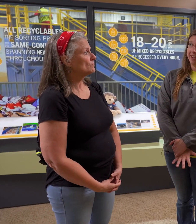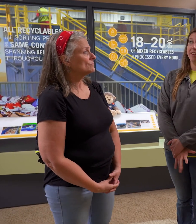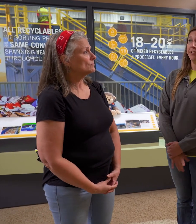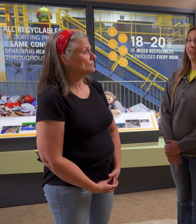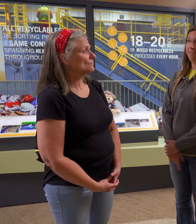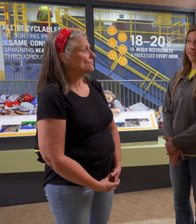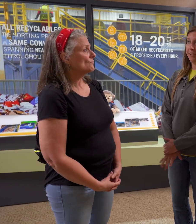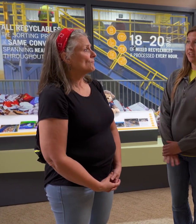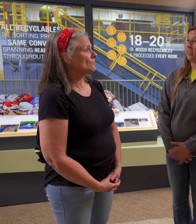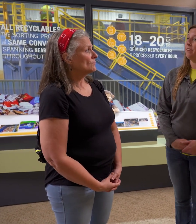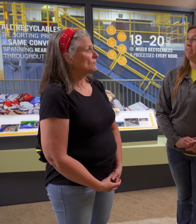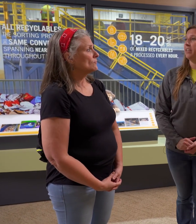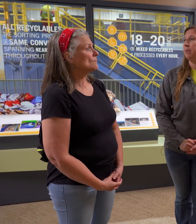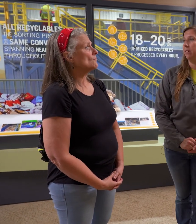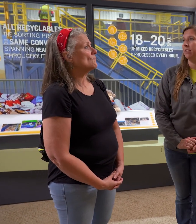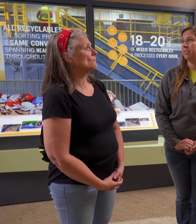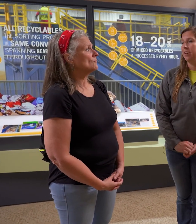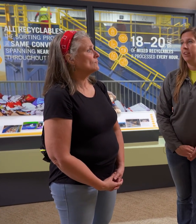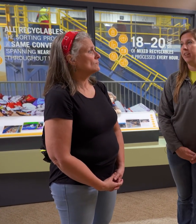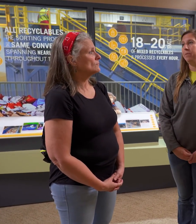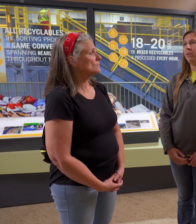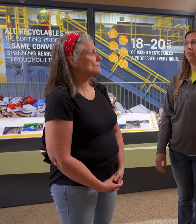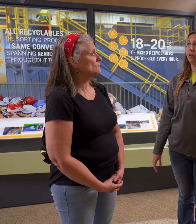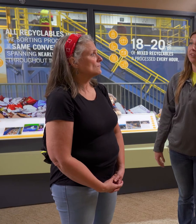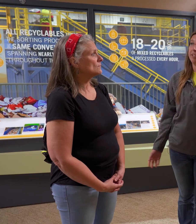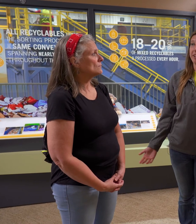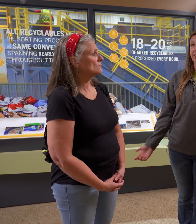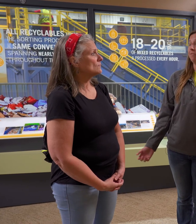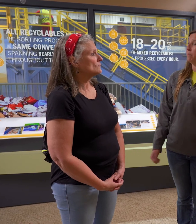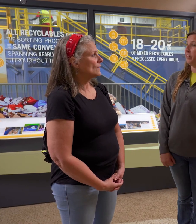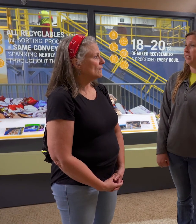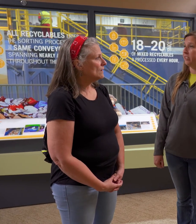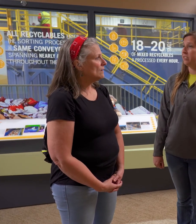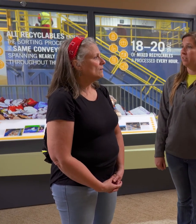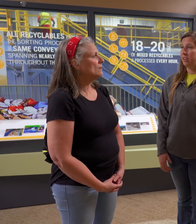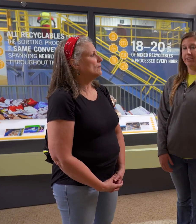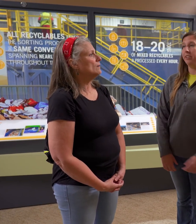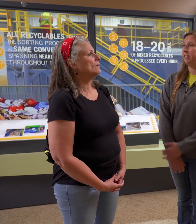it enters our facility on conveyor belts, and then we sort the different materials into different